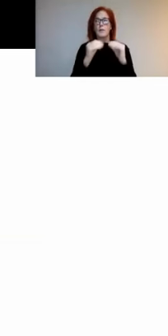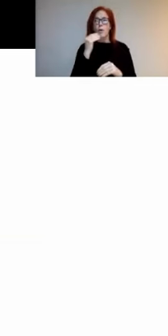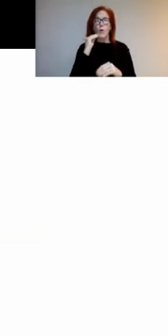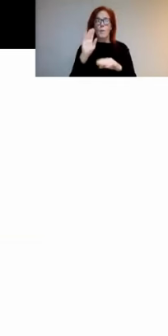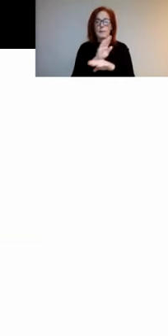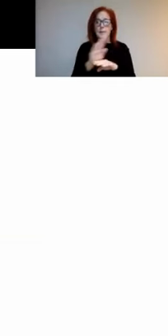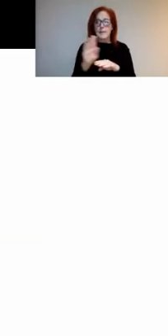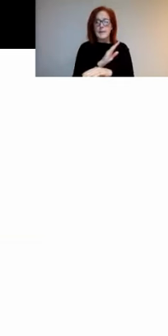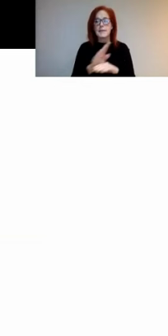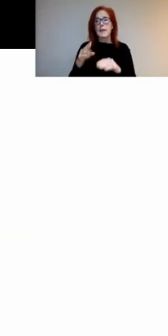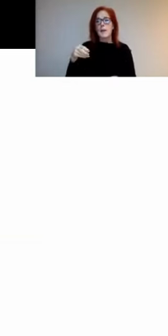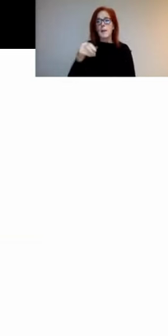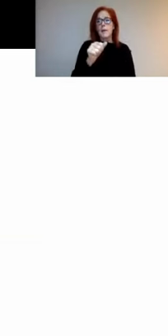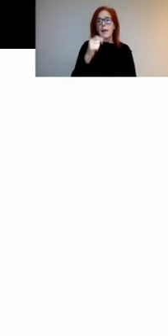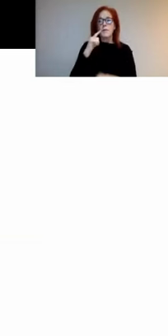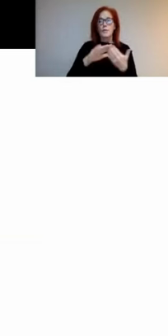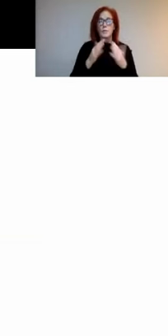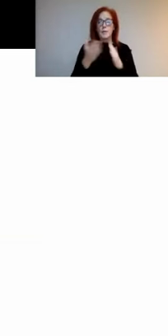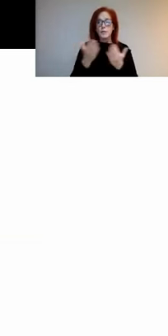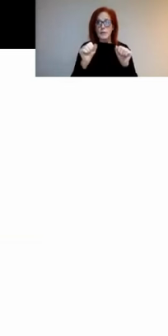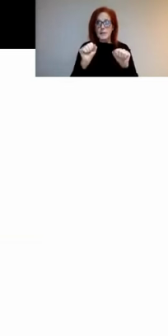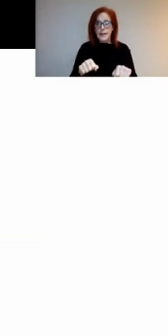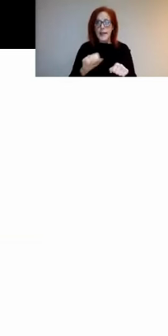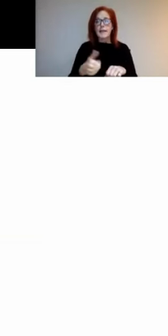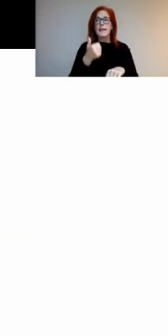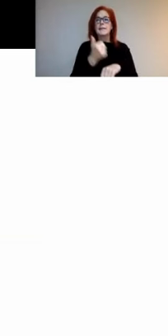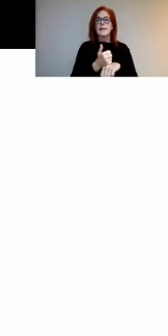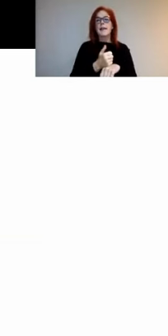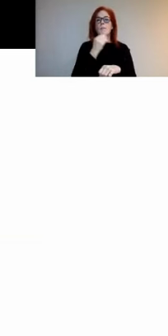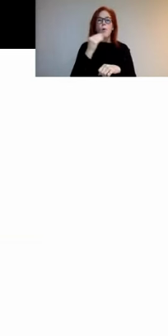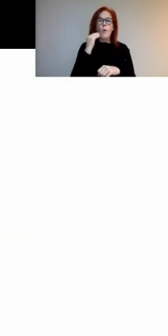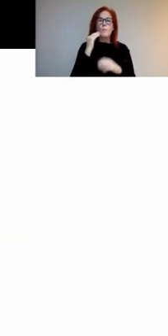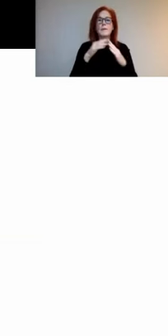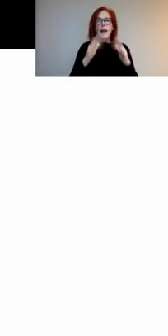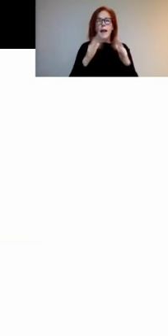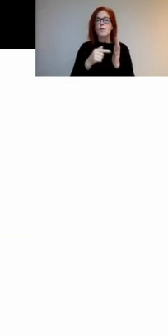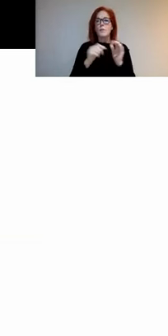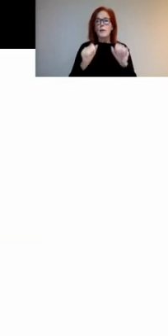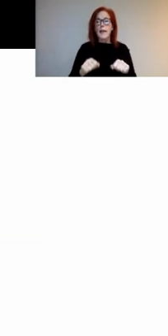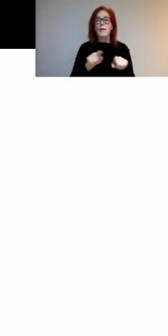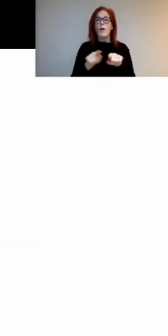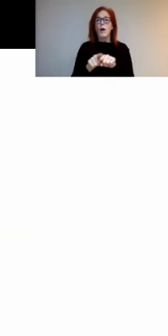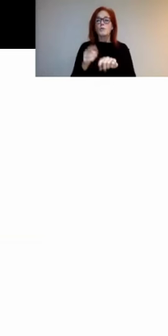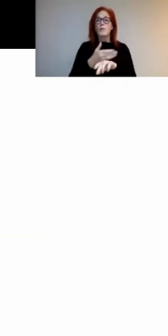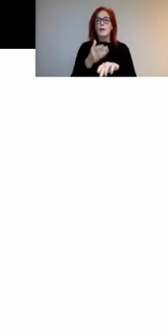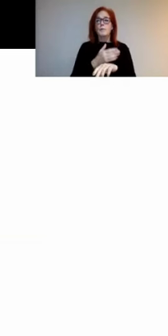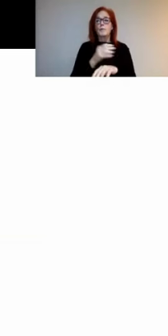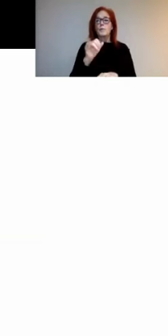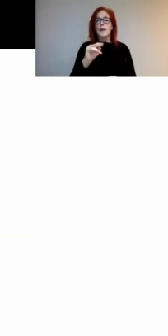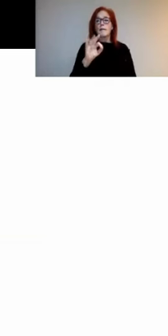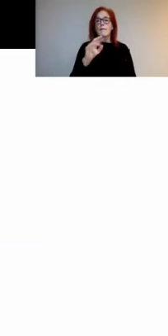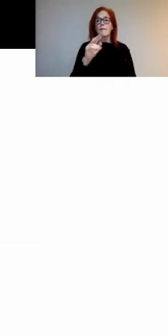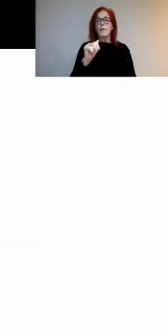You can go to our 2022 Action Plan website which if you received an email from me about this meeting you have the -- the link in that email. Or else we will also send a follow-up email to this meeting to all attendees that will also include that link.